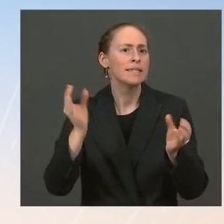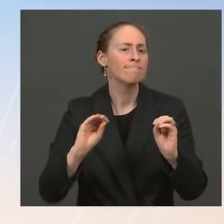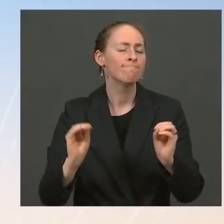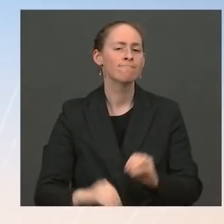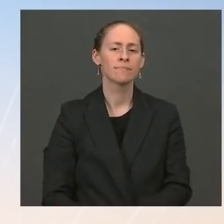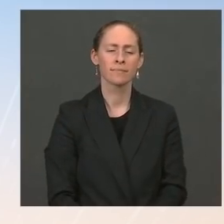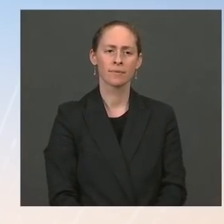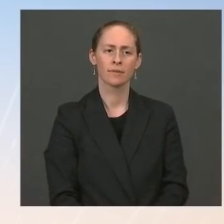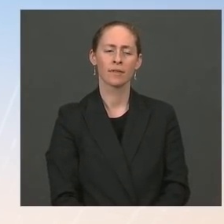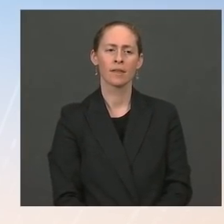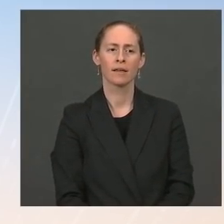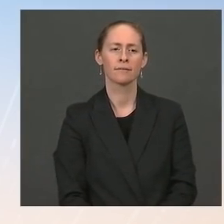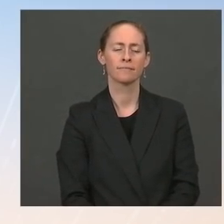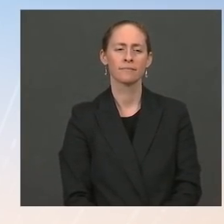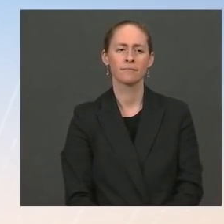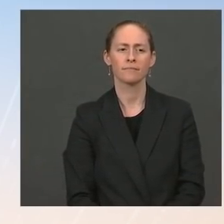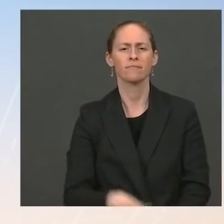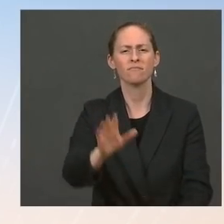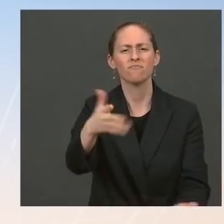to Oklahoma informing National Guard members